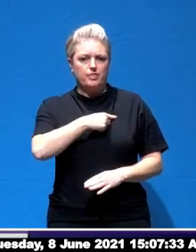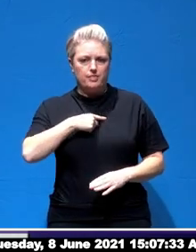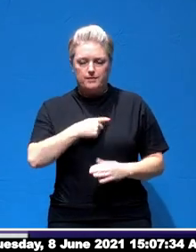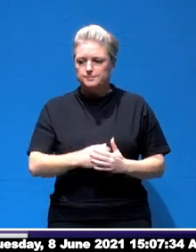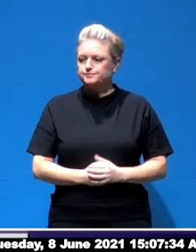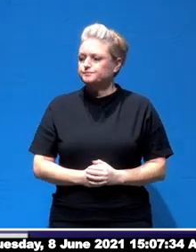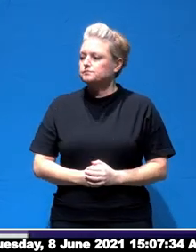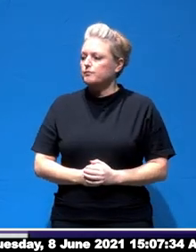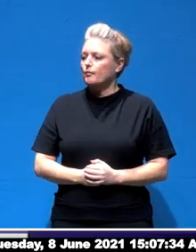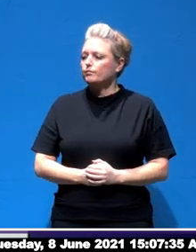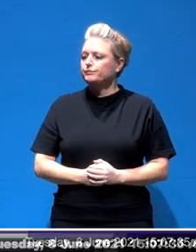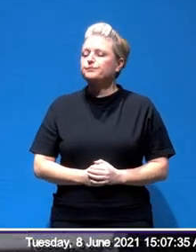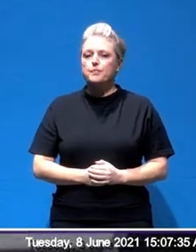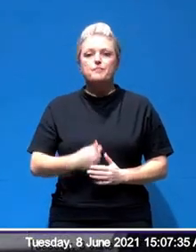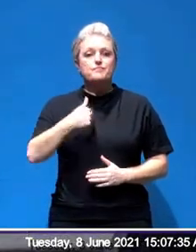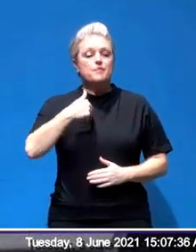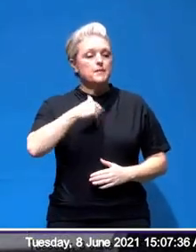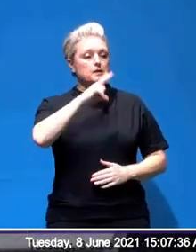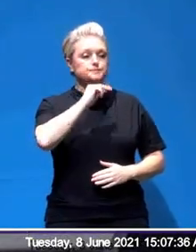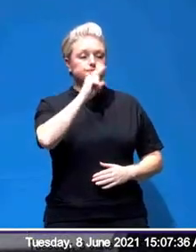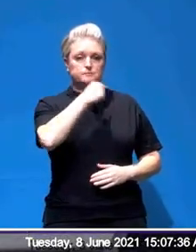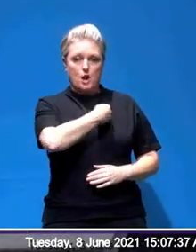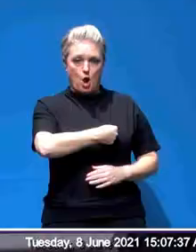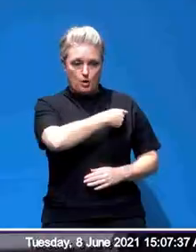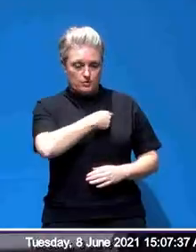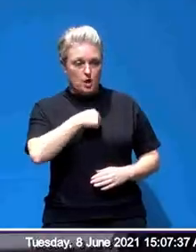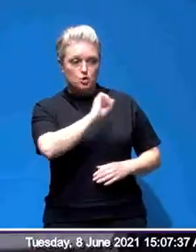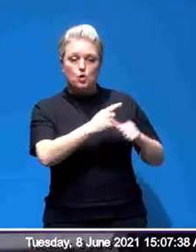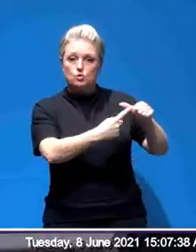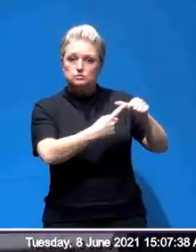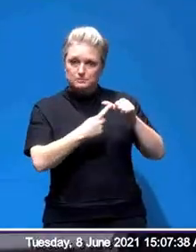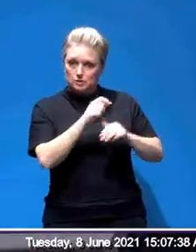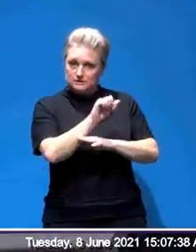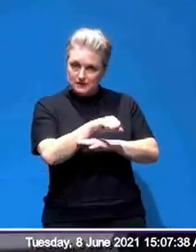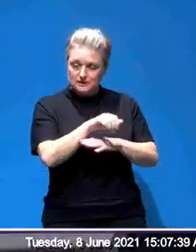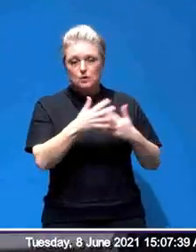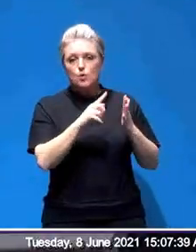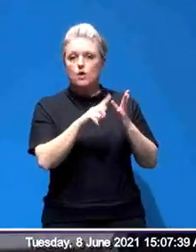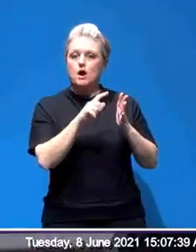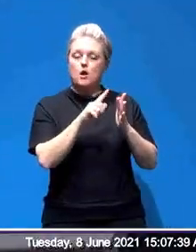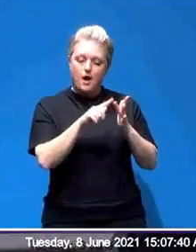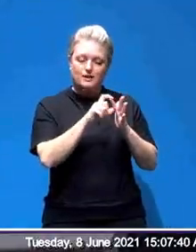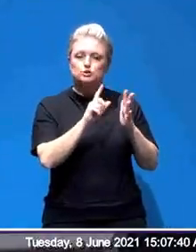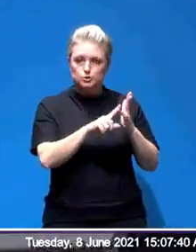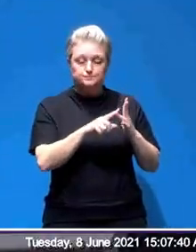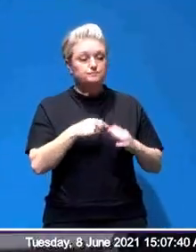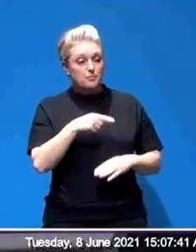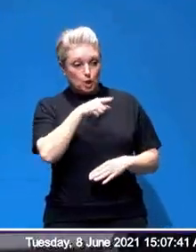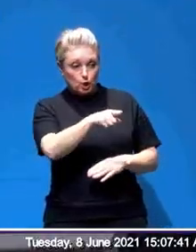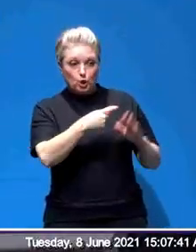I will read you the oath. At the end, please say yes or I do. Do you swear by Almighty God that the evidence which you shall give